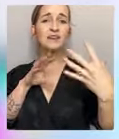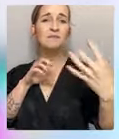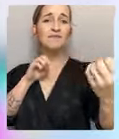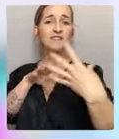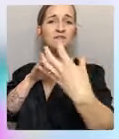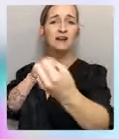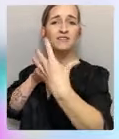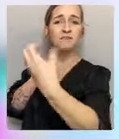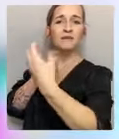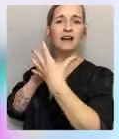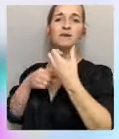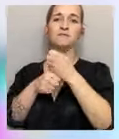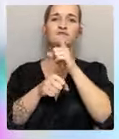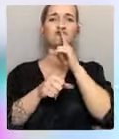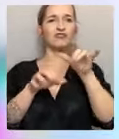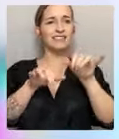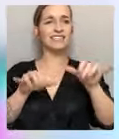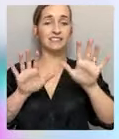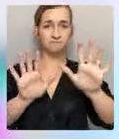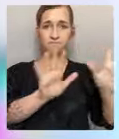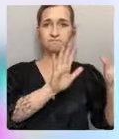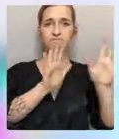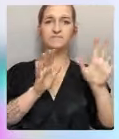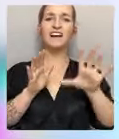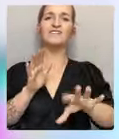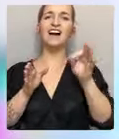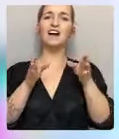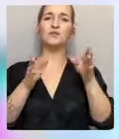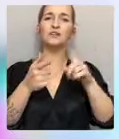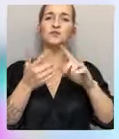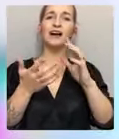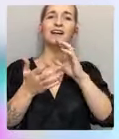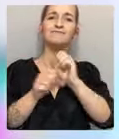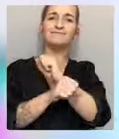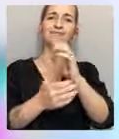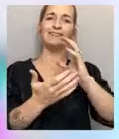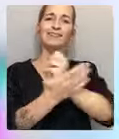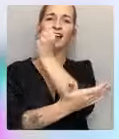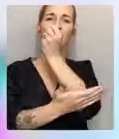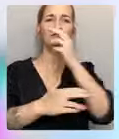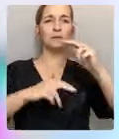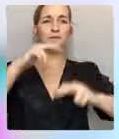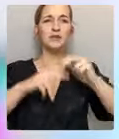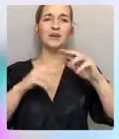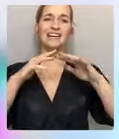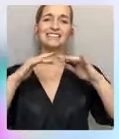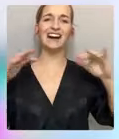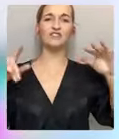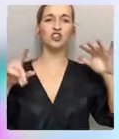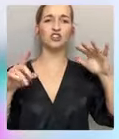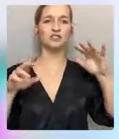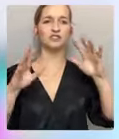Make sure it's consistent. Find ways to actually leverage and build a diverse circle